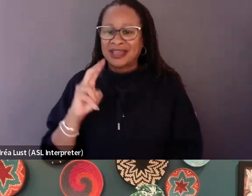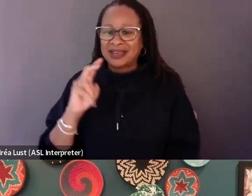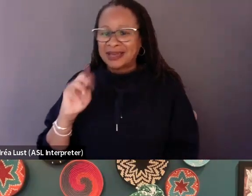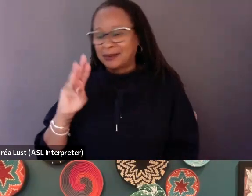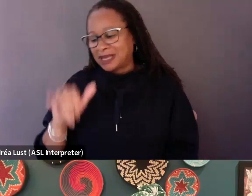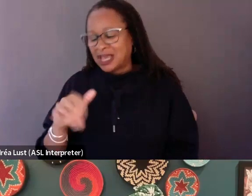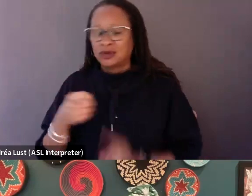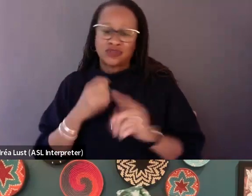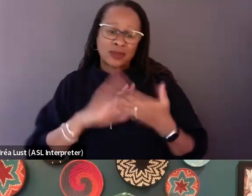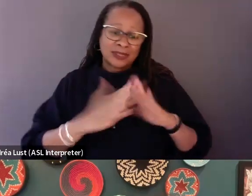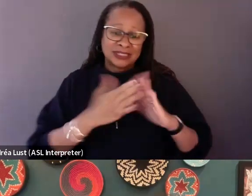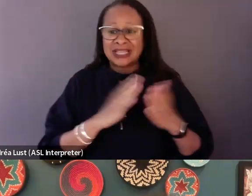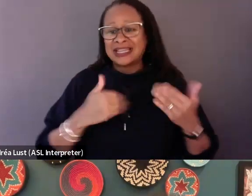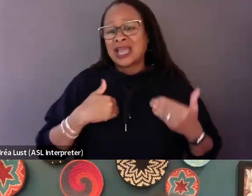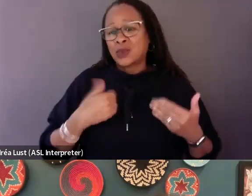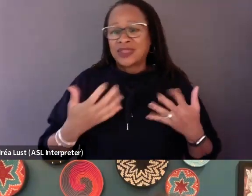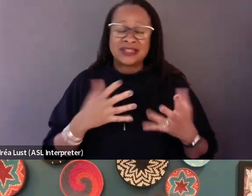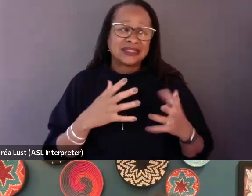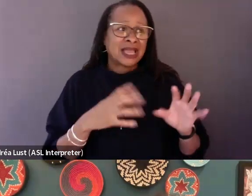you know, dangling this carat of money?